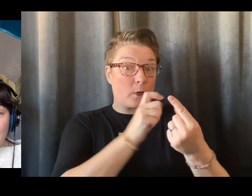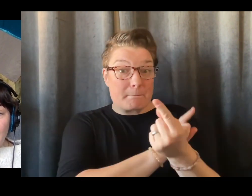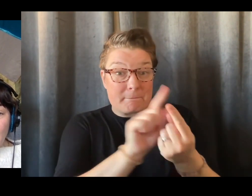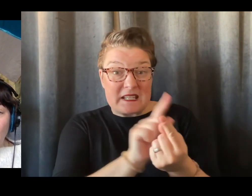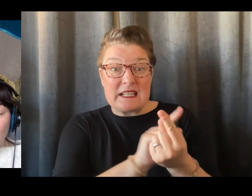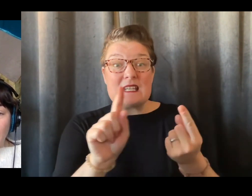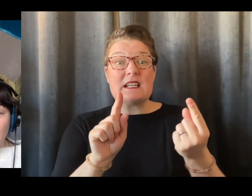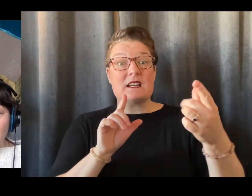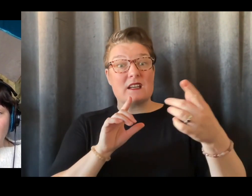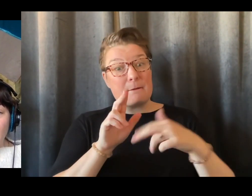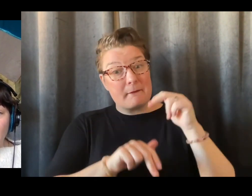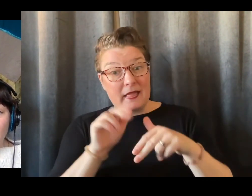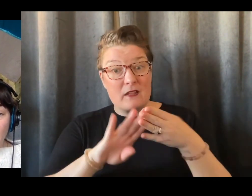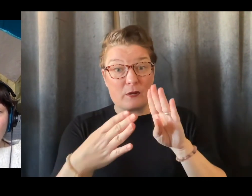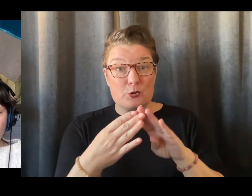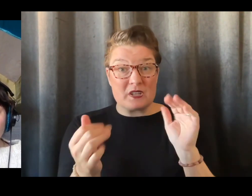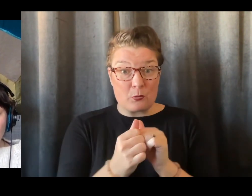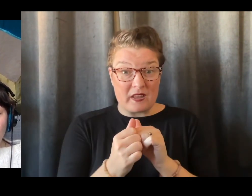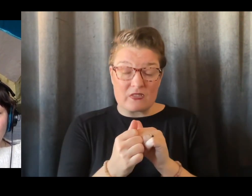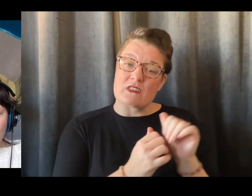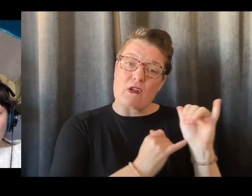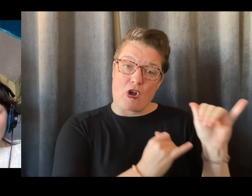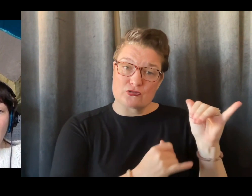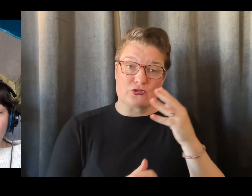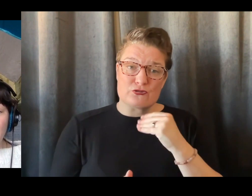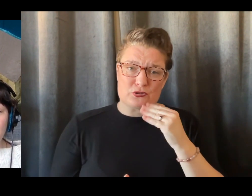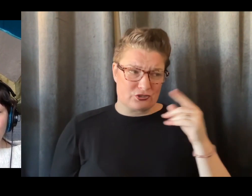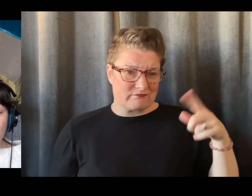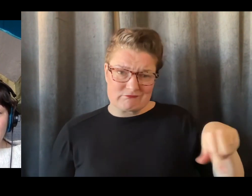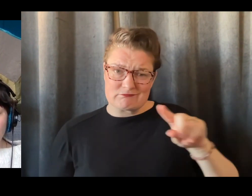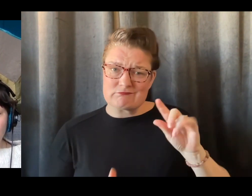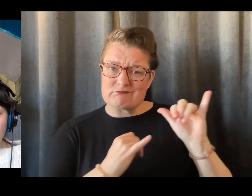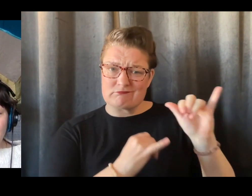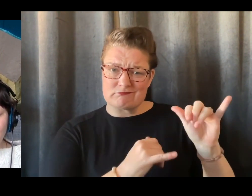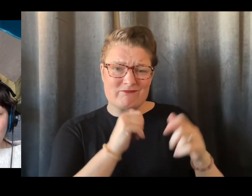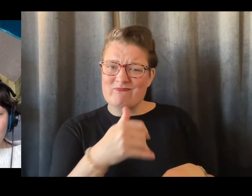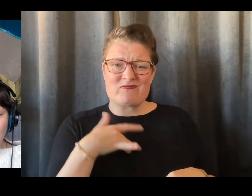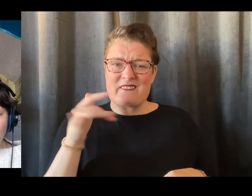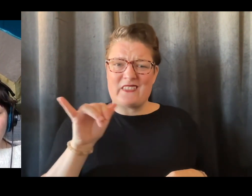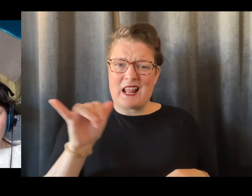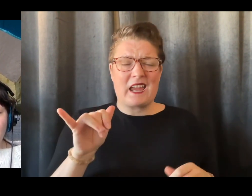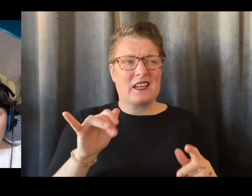who were also Jewish were other people who didn't feel like they were Jewish enough and other people who felt at the margins.